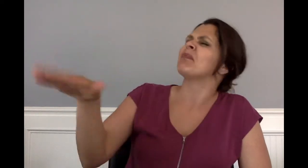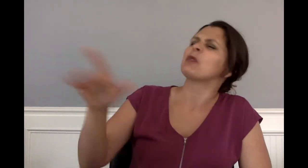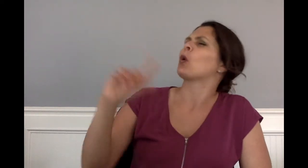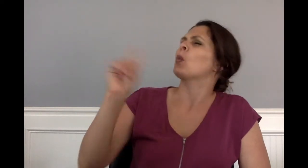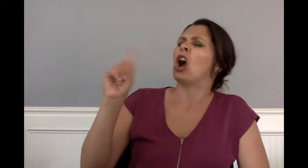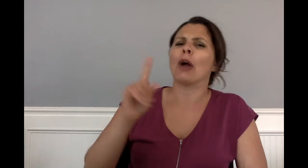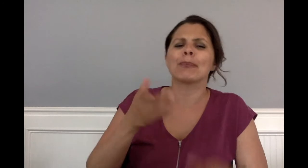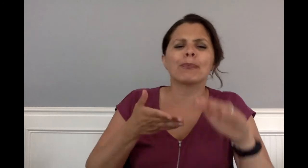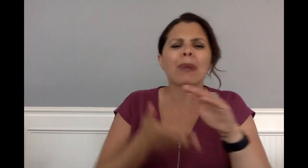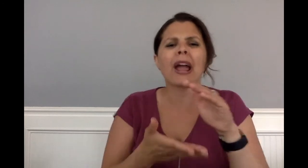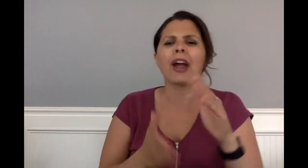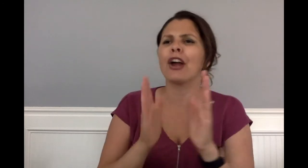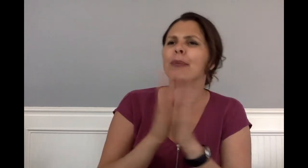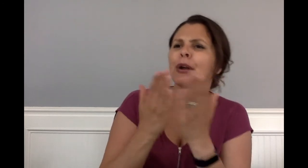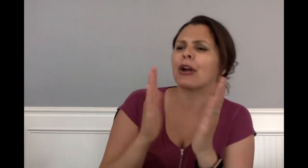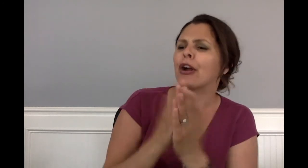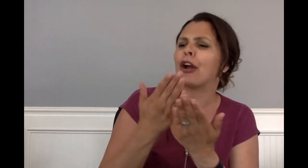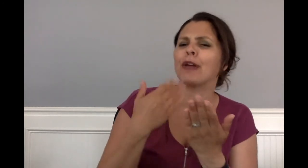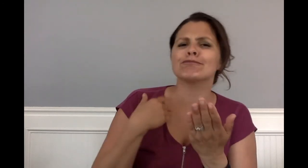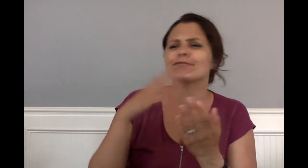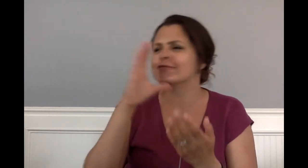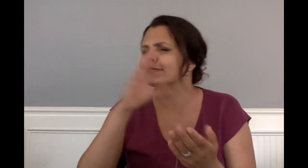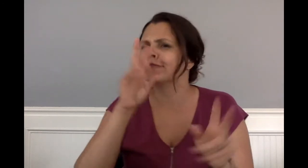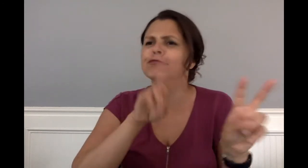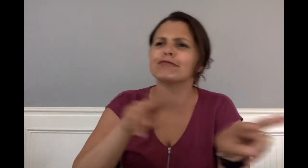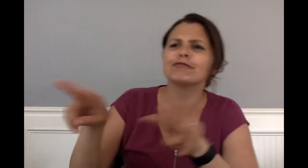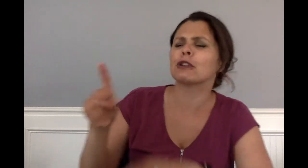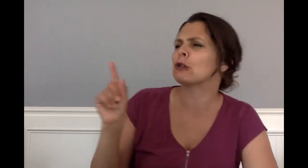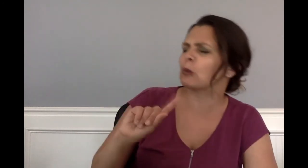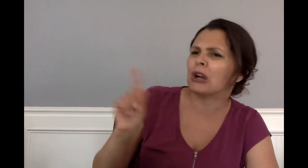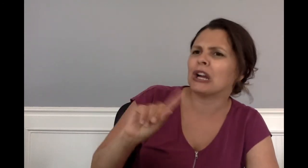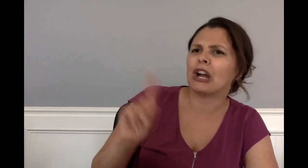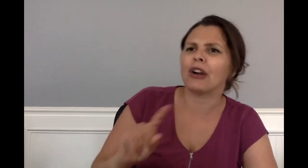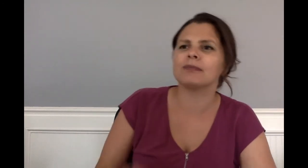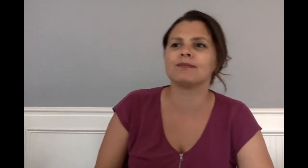“Where are the baking books?” Charlie asked.